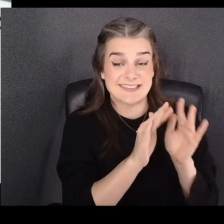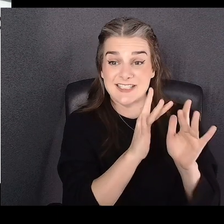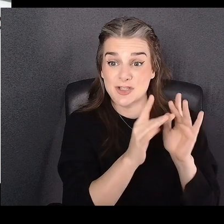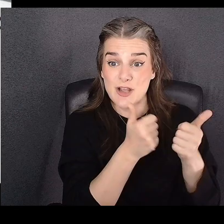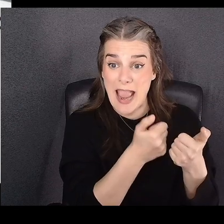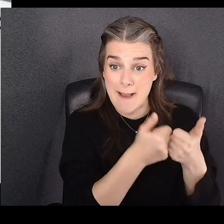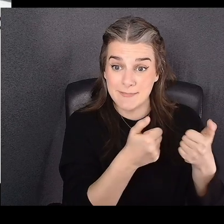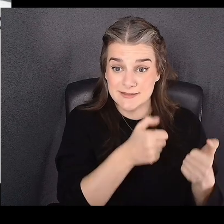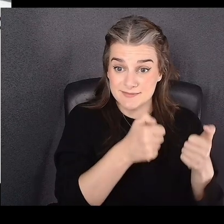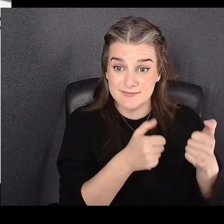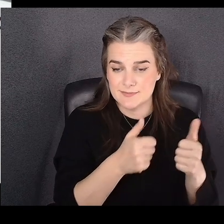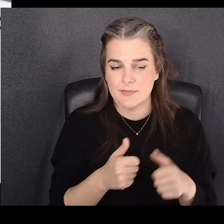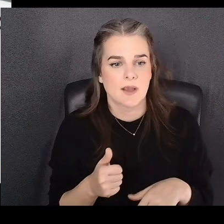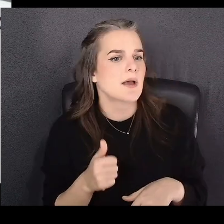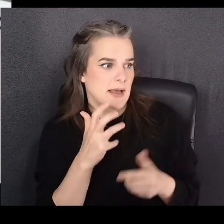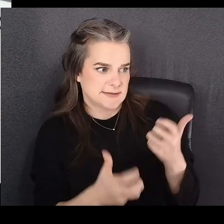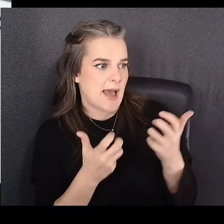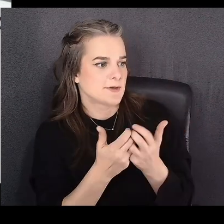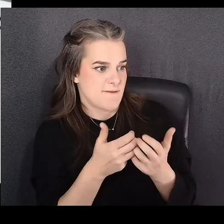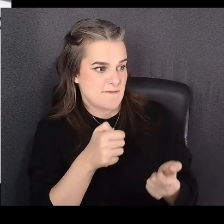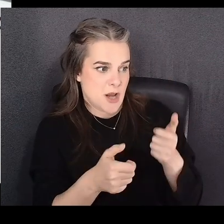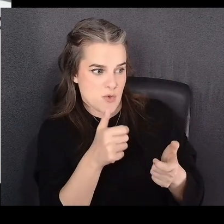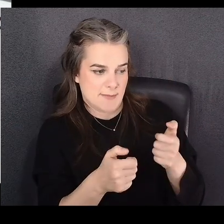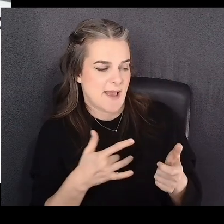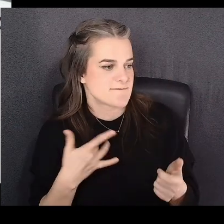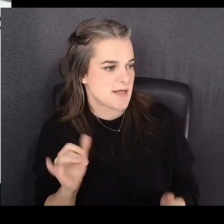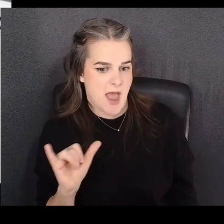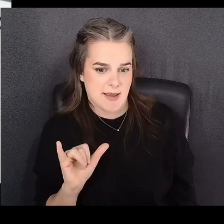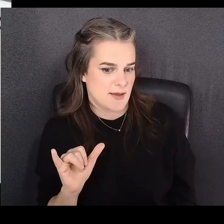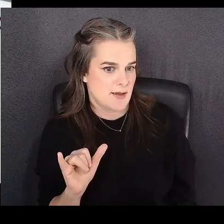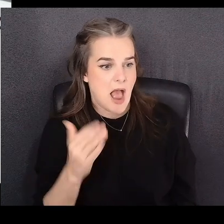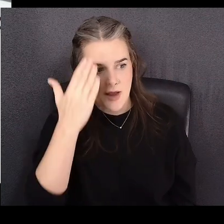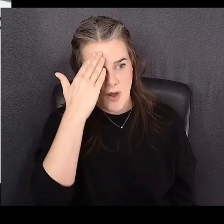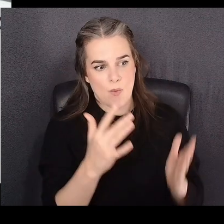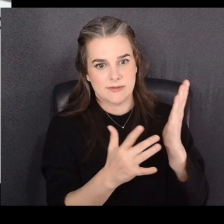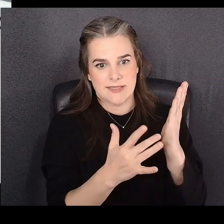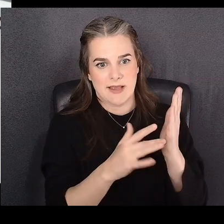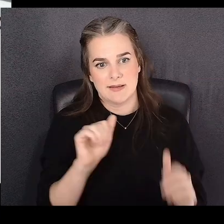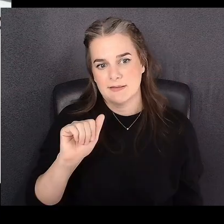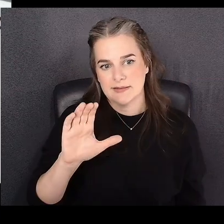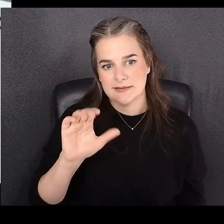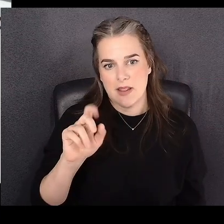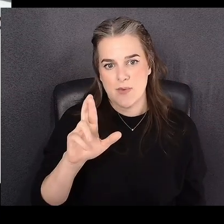Adapted video games, I feel like is-- I know Tech Accelerator had its own highlight on them,